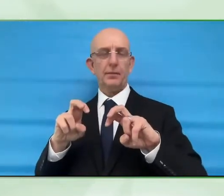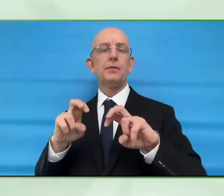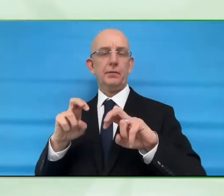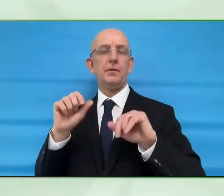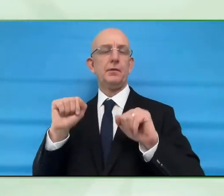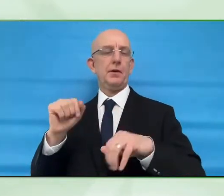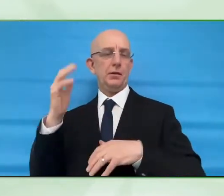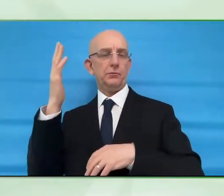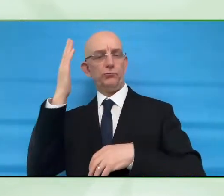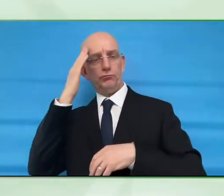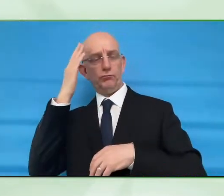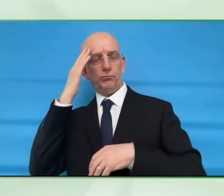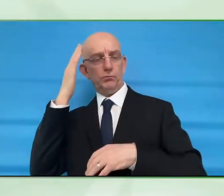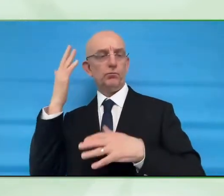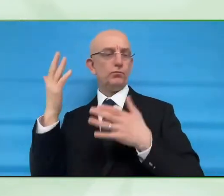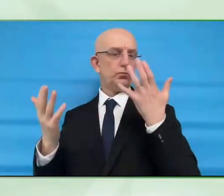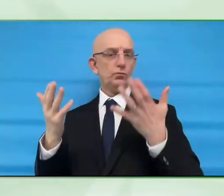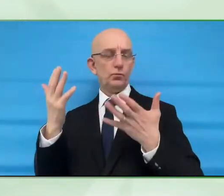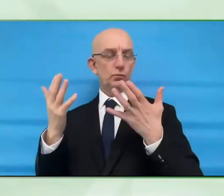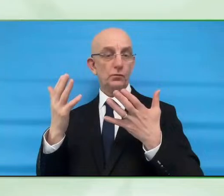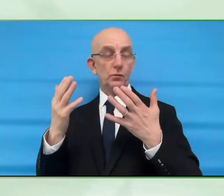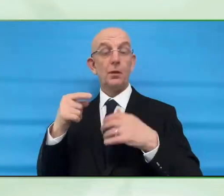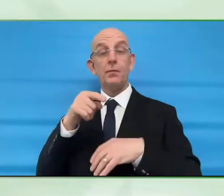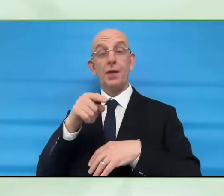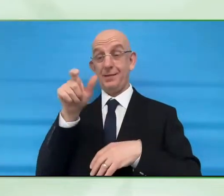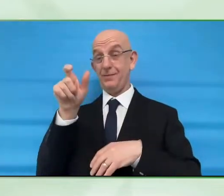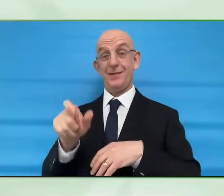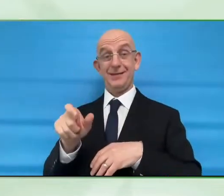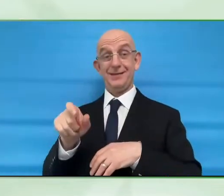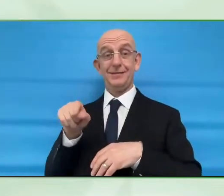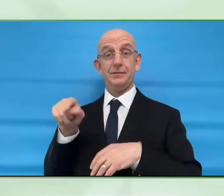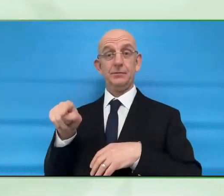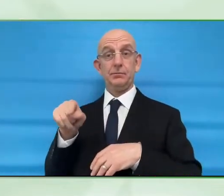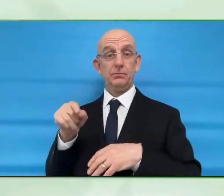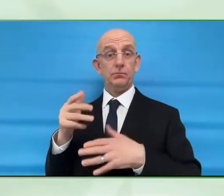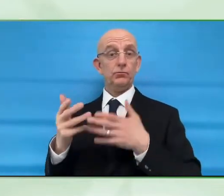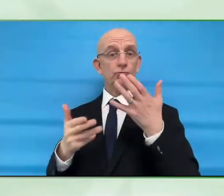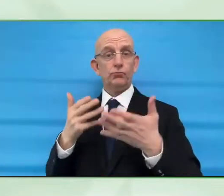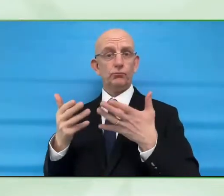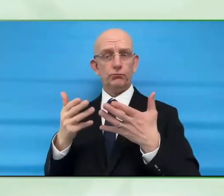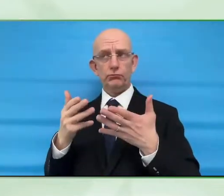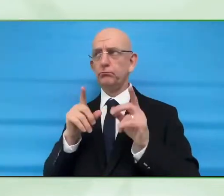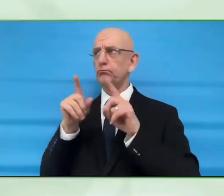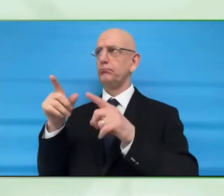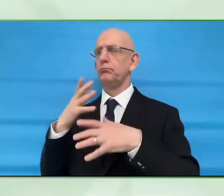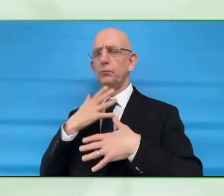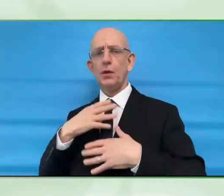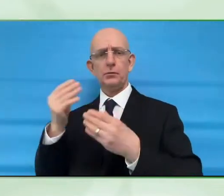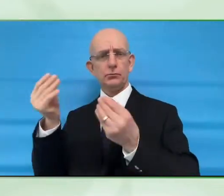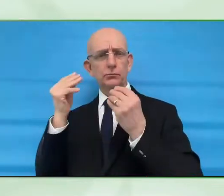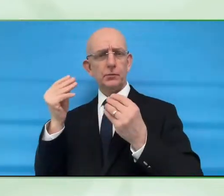And obviously, people with visual impairments have unique perspectives on these things was not maybe they don't make those same associations that people, sighted people do.